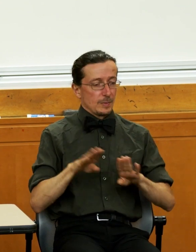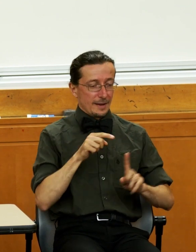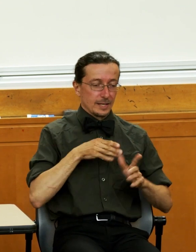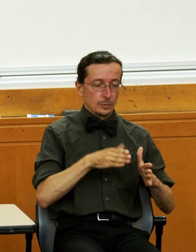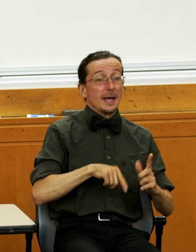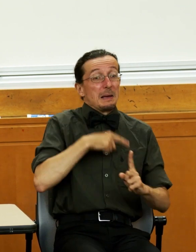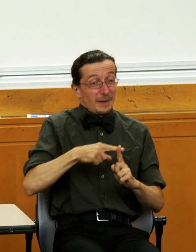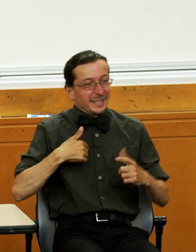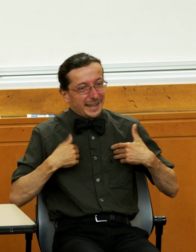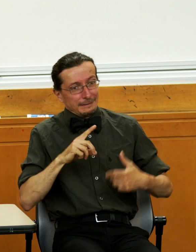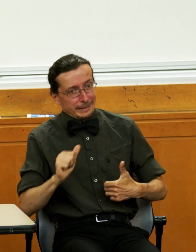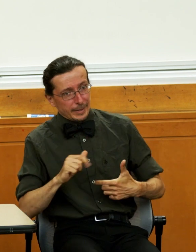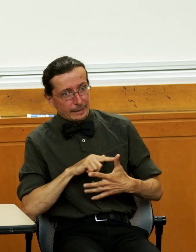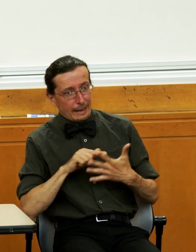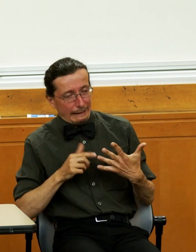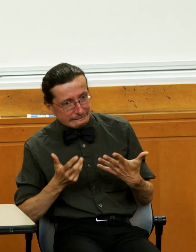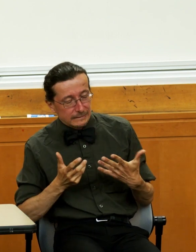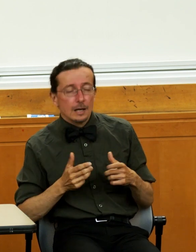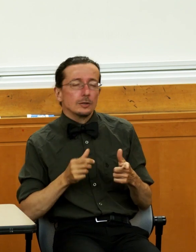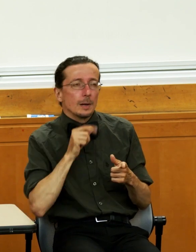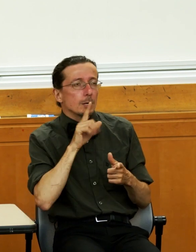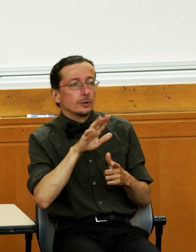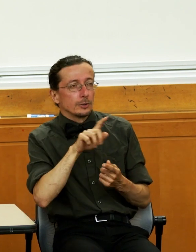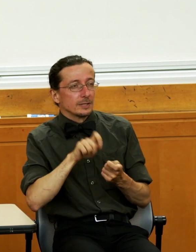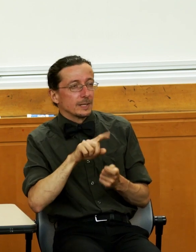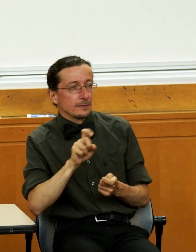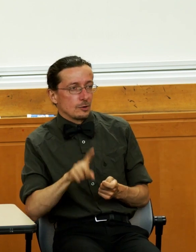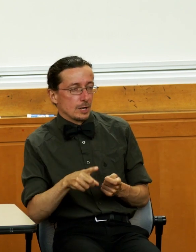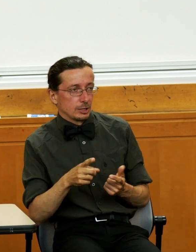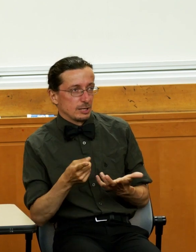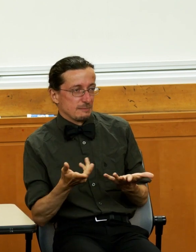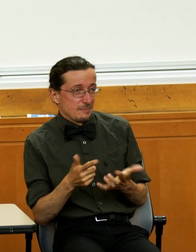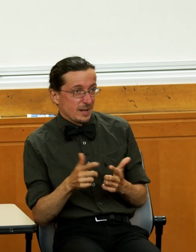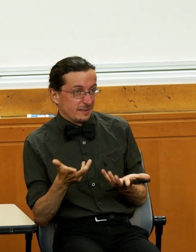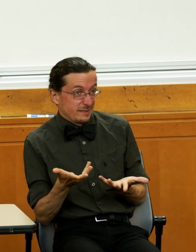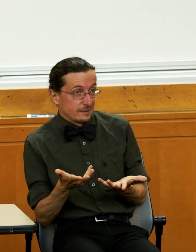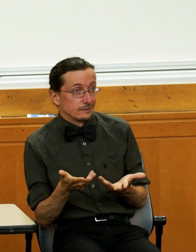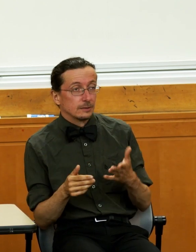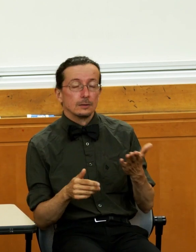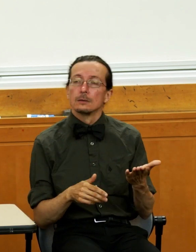sure what your specific question for me is. I guess it would be how would you approach